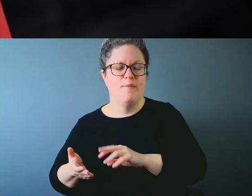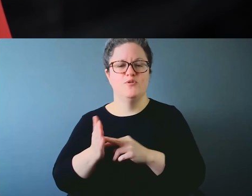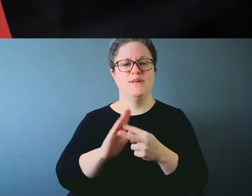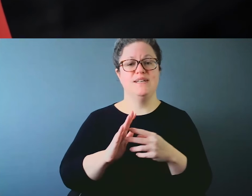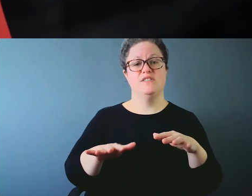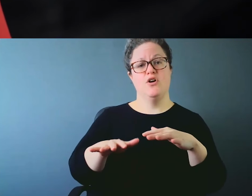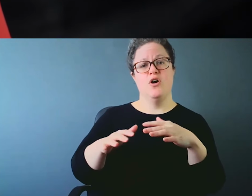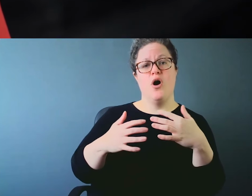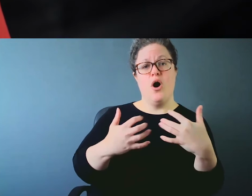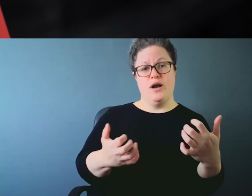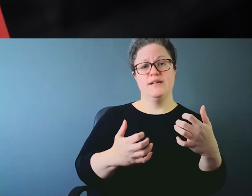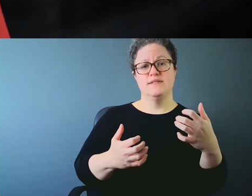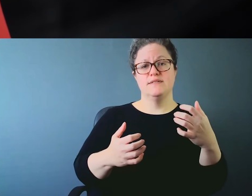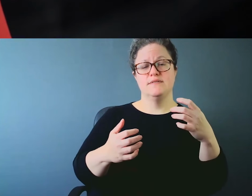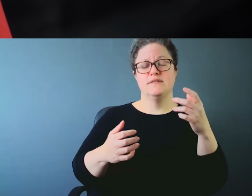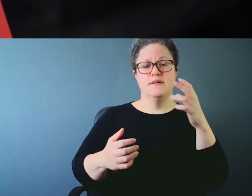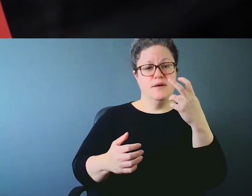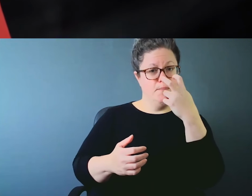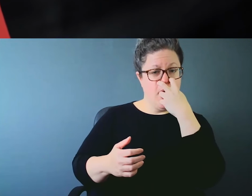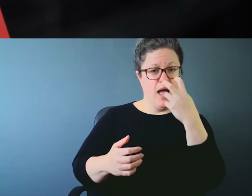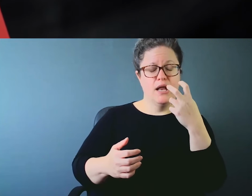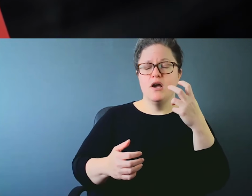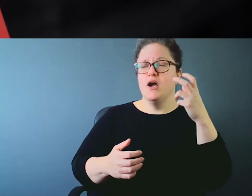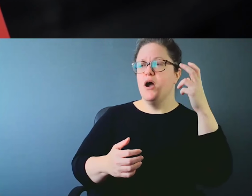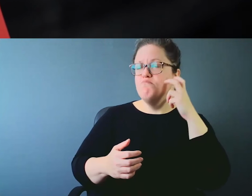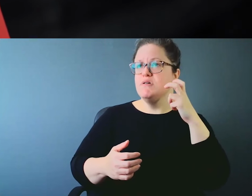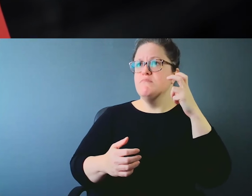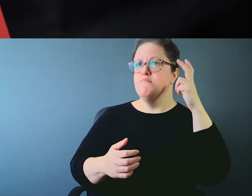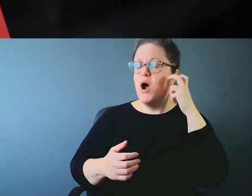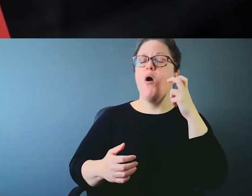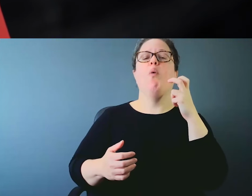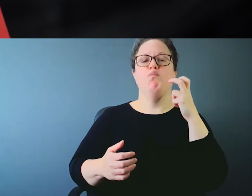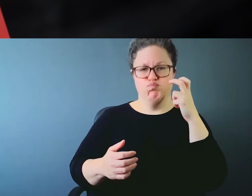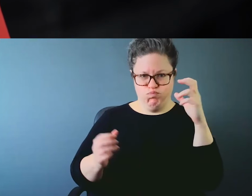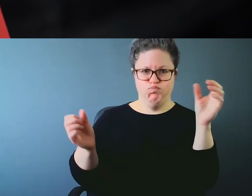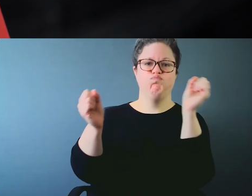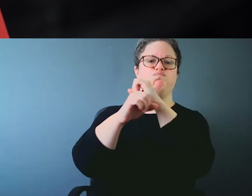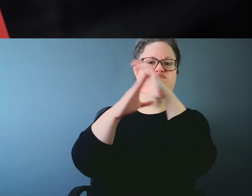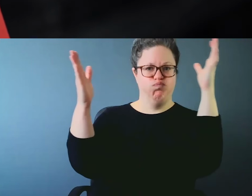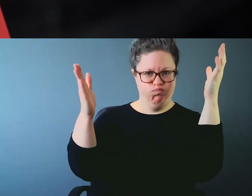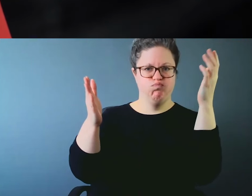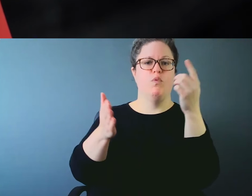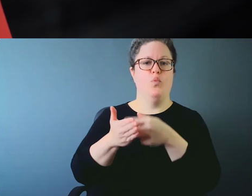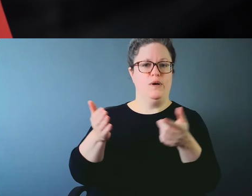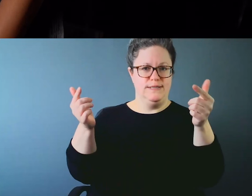audience might be able to have a pretty strong sense of what we're doing. Of course, I don't